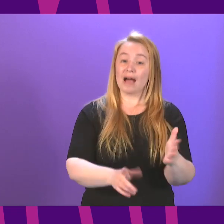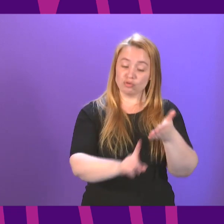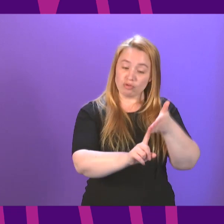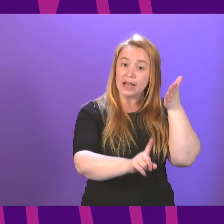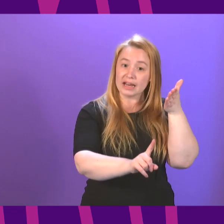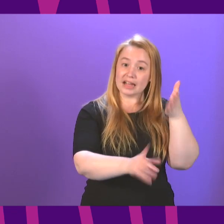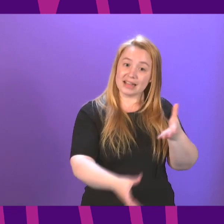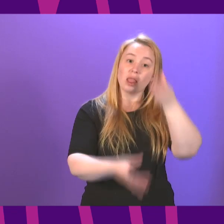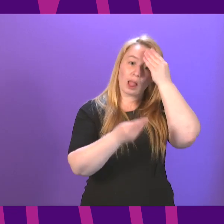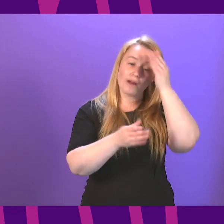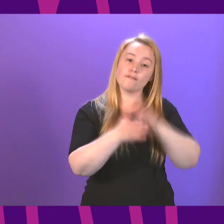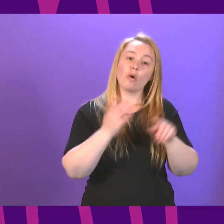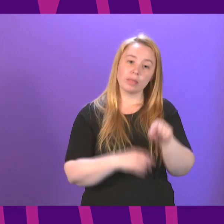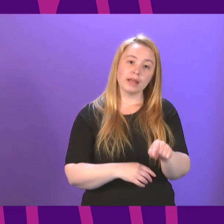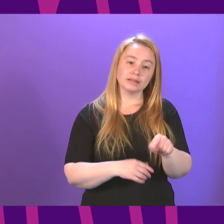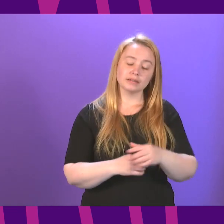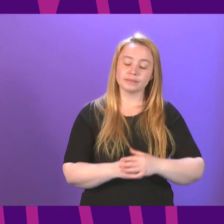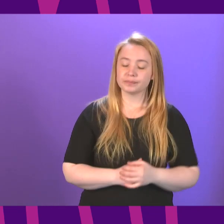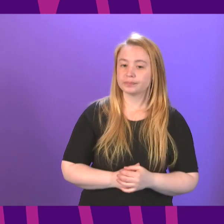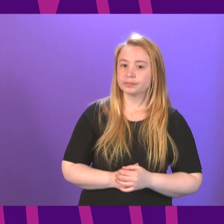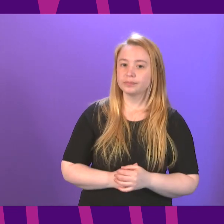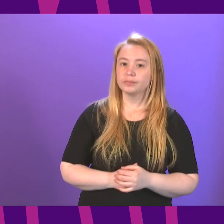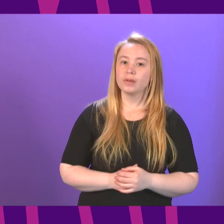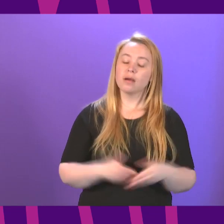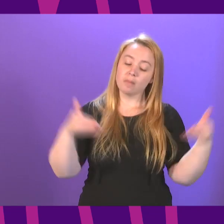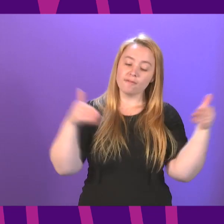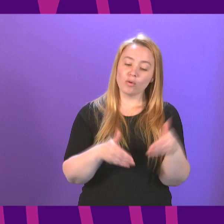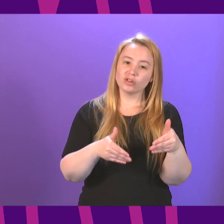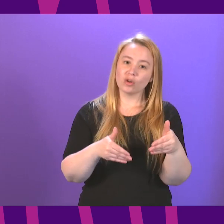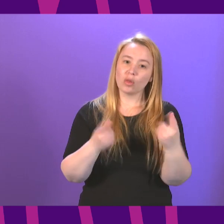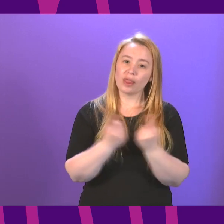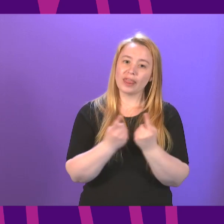On the issue of focusing on the things that matter, plenty of things divide us